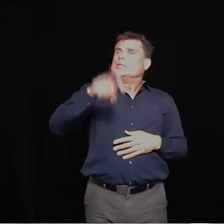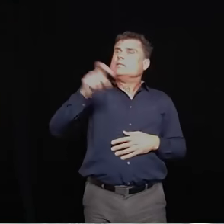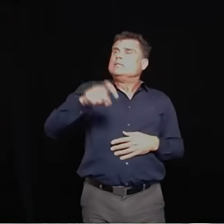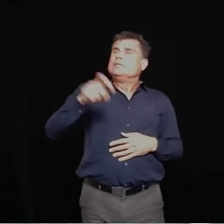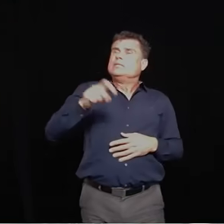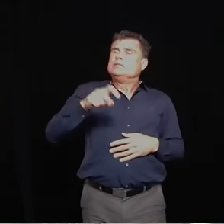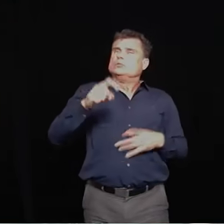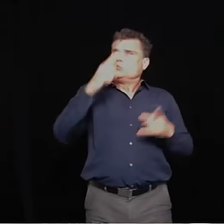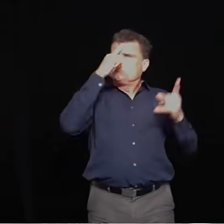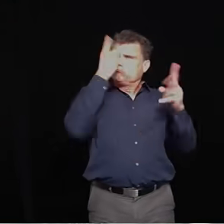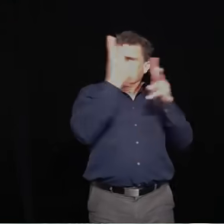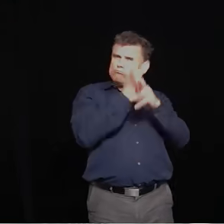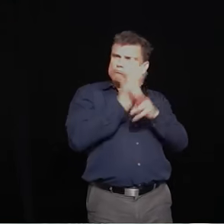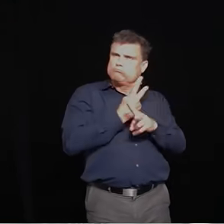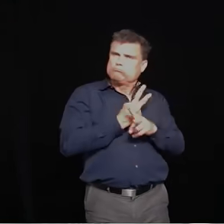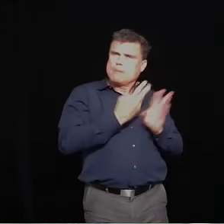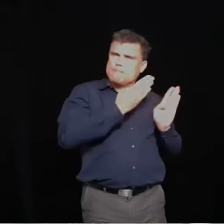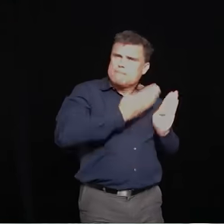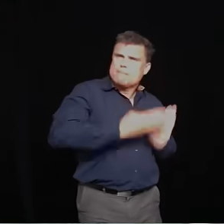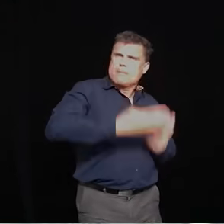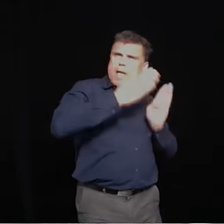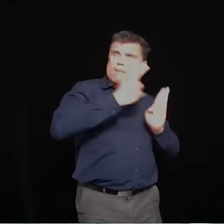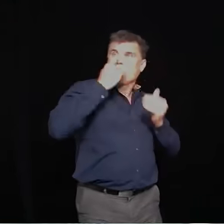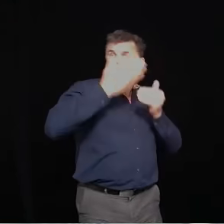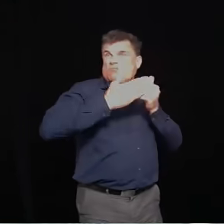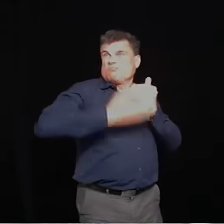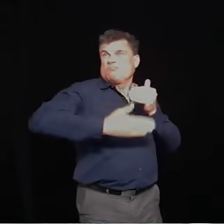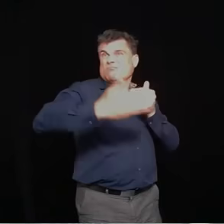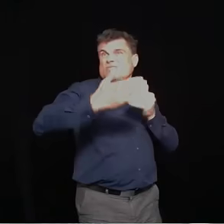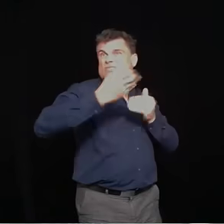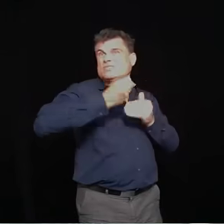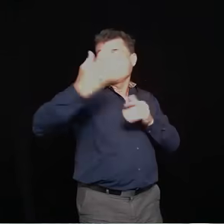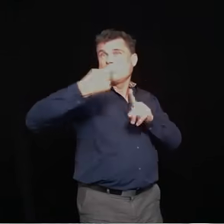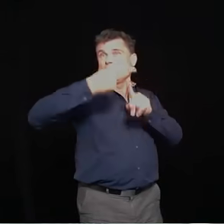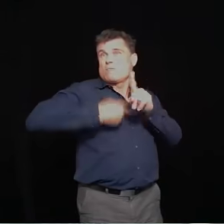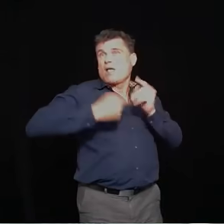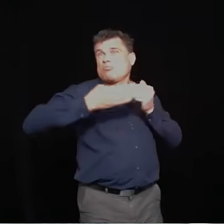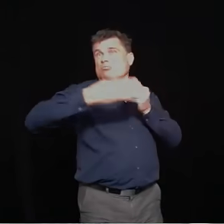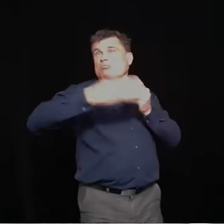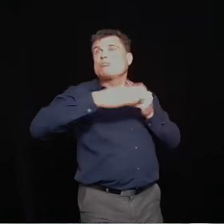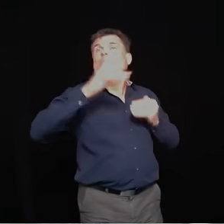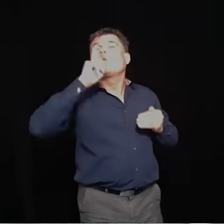our loved ones, and ourselves safe. And this weekend in particular. Choose to go small.